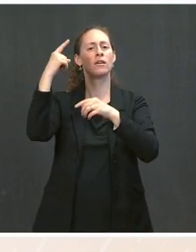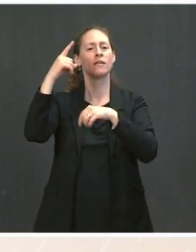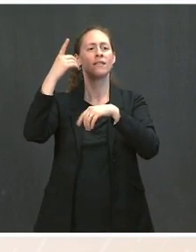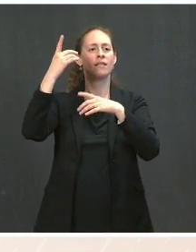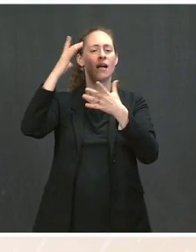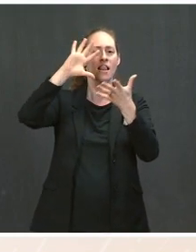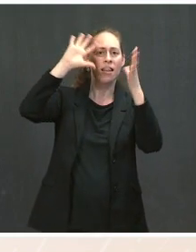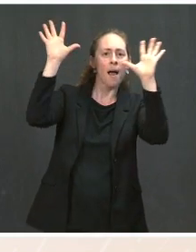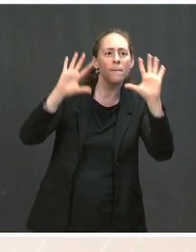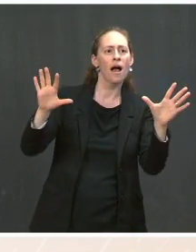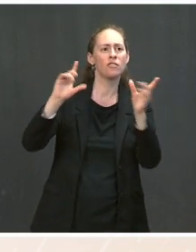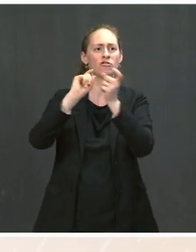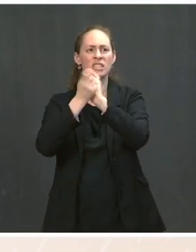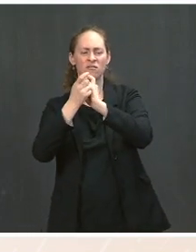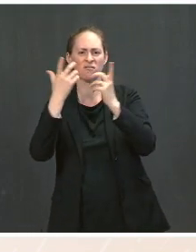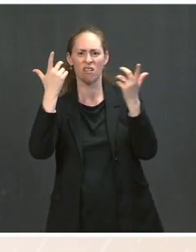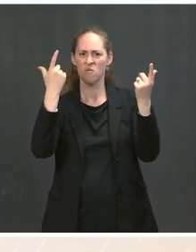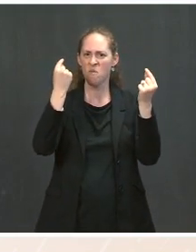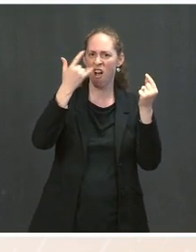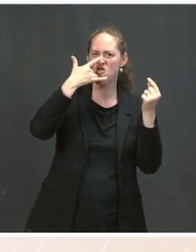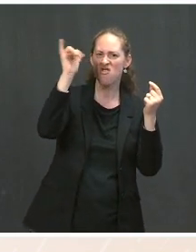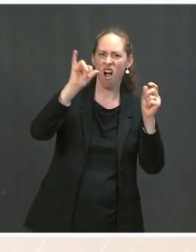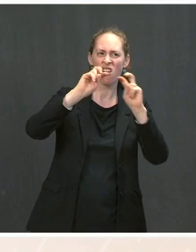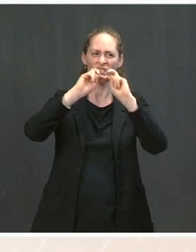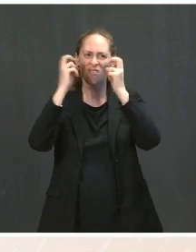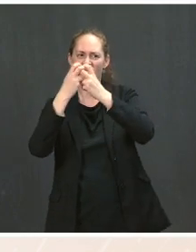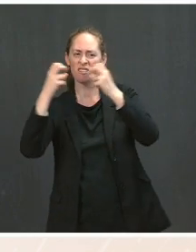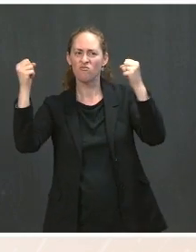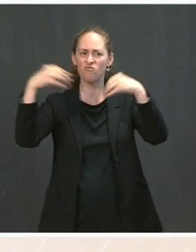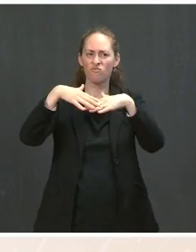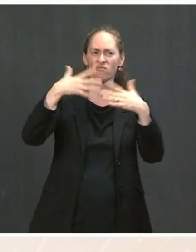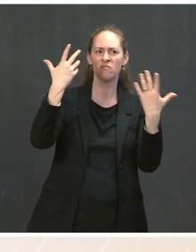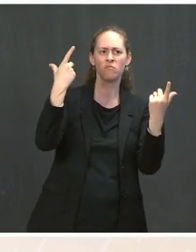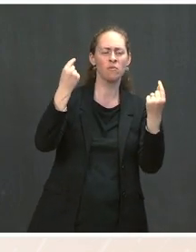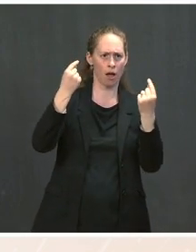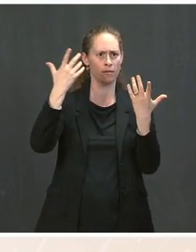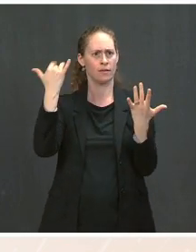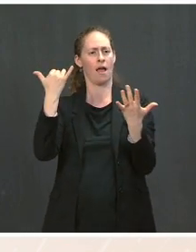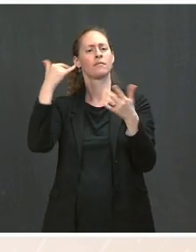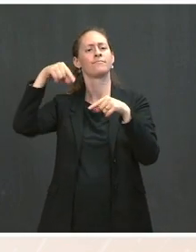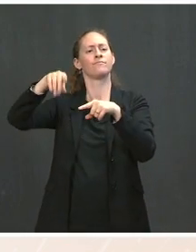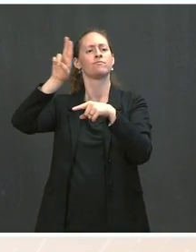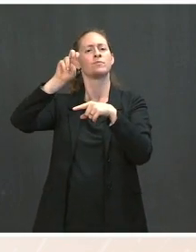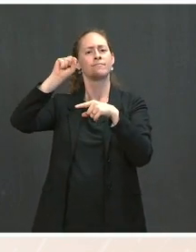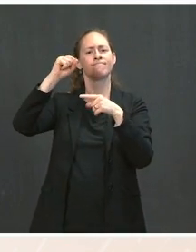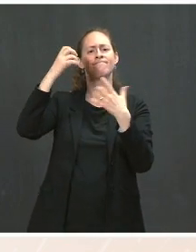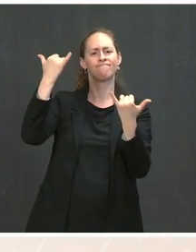to release the U.S. target for emissions cuts by 2030? When can we expect to see that?